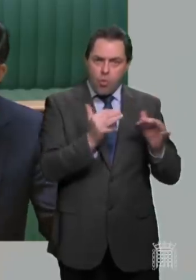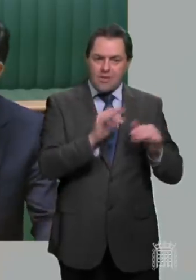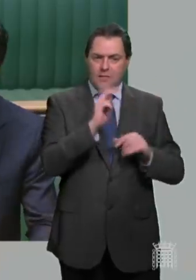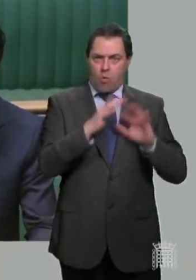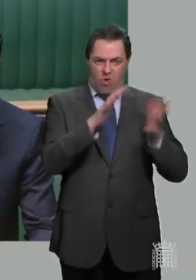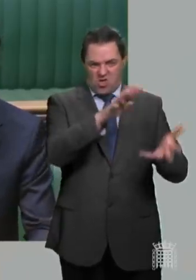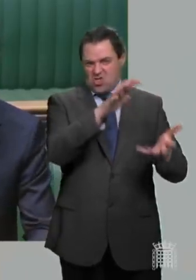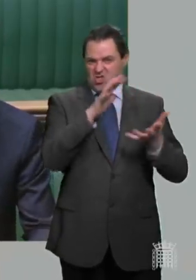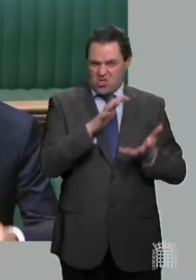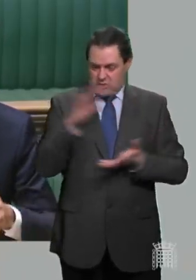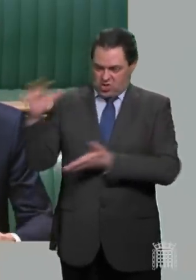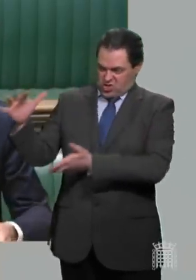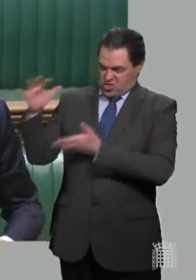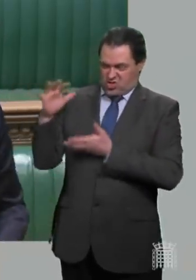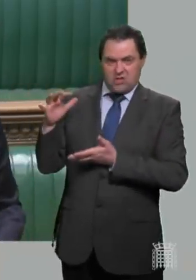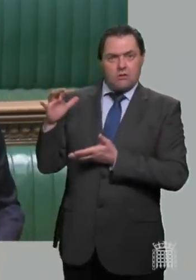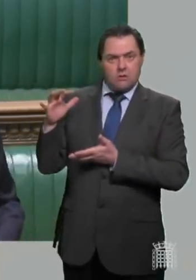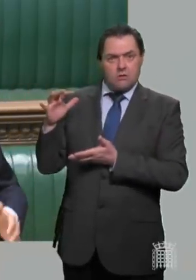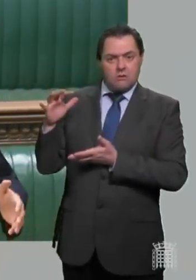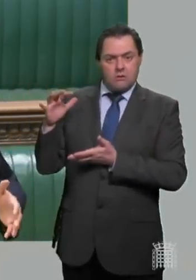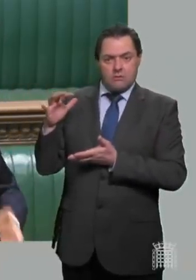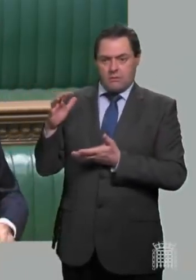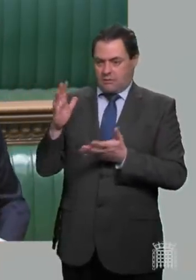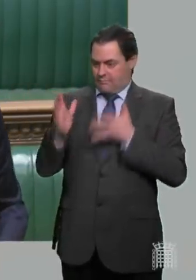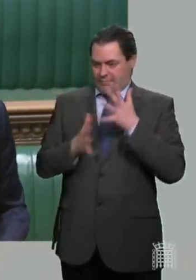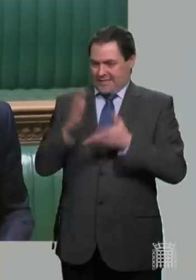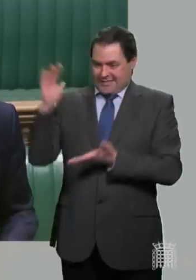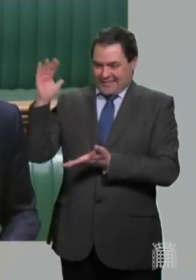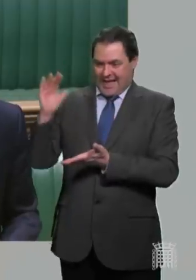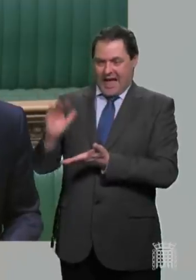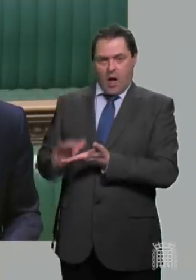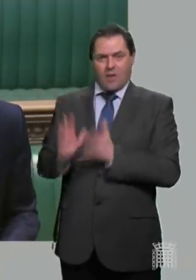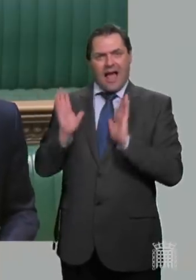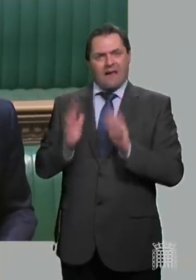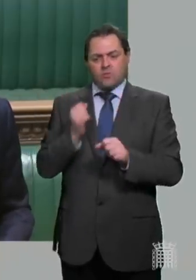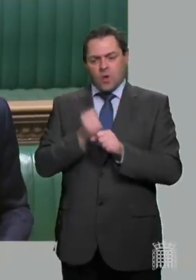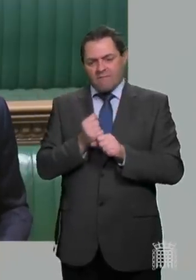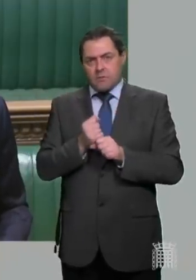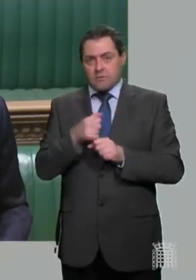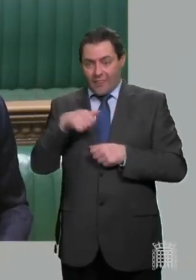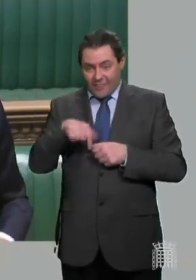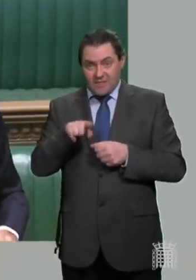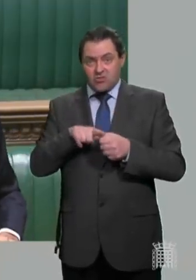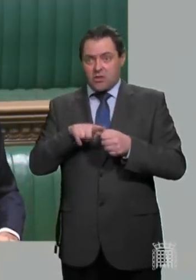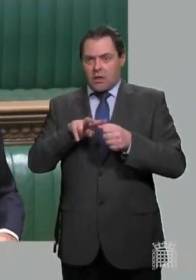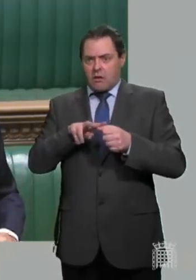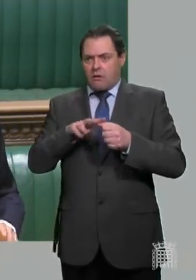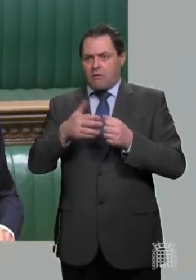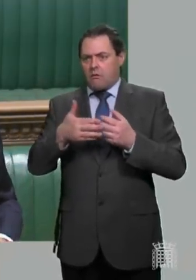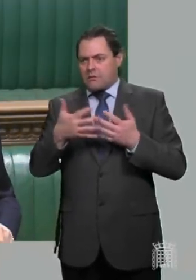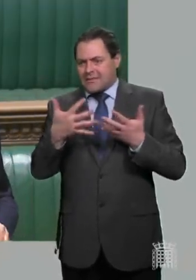to be the work of many Governments, over many decades, to pay it back. Just as it would be